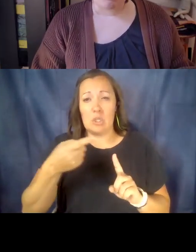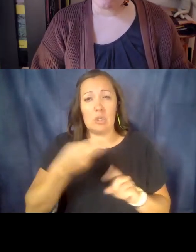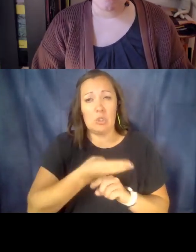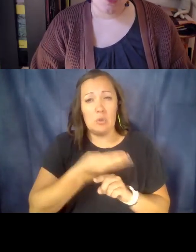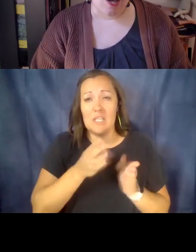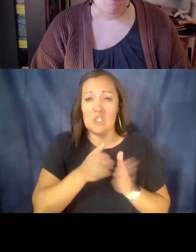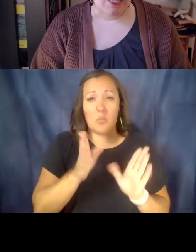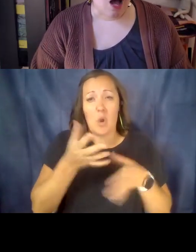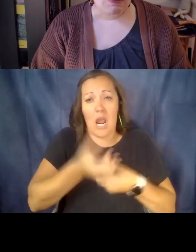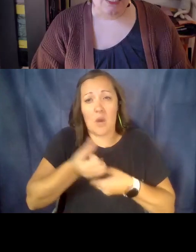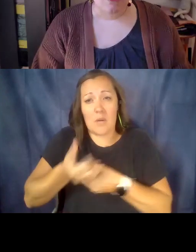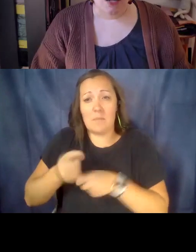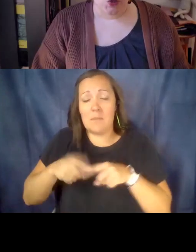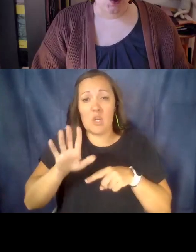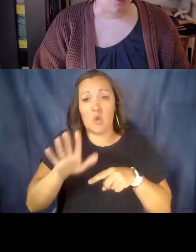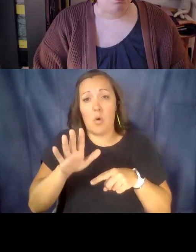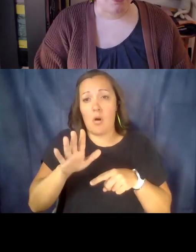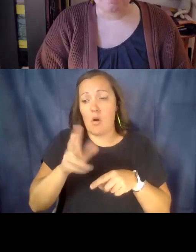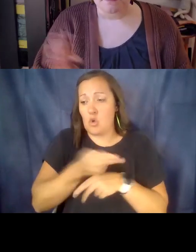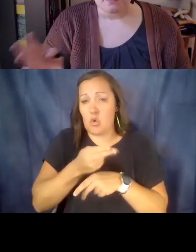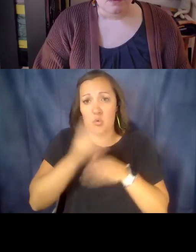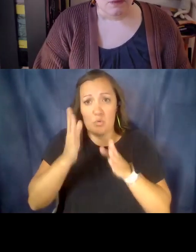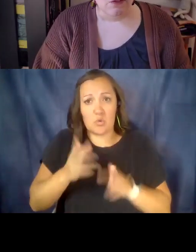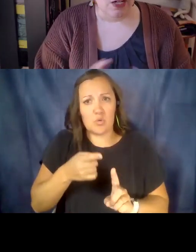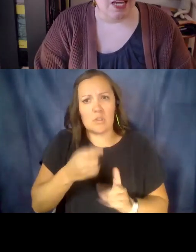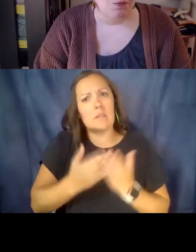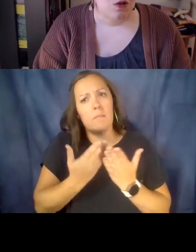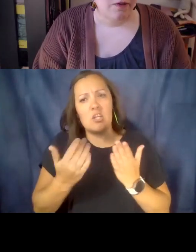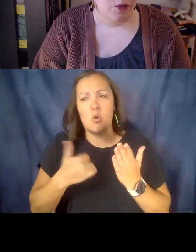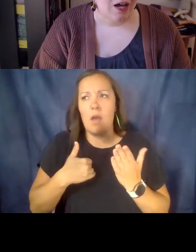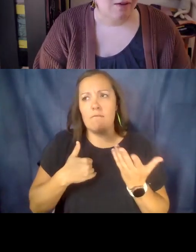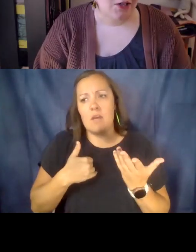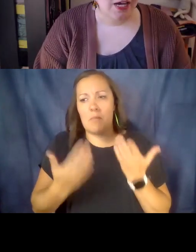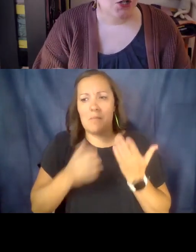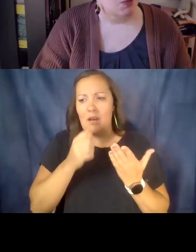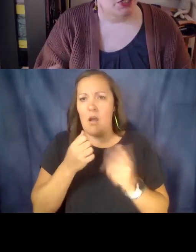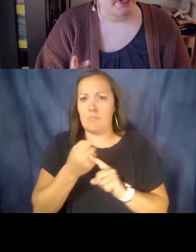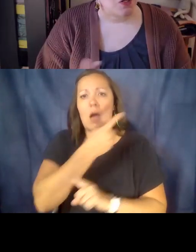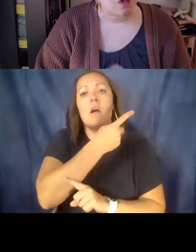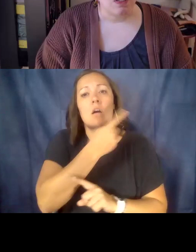of the things you might have might not be unusual, but for example if you have educational material